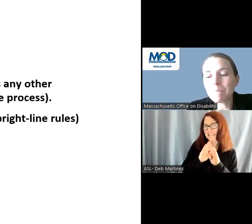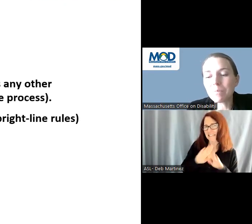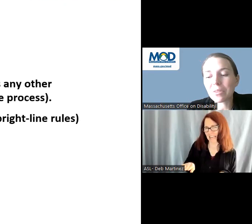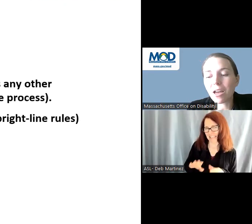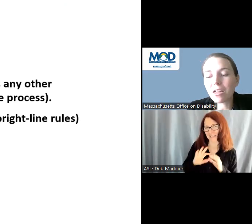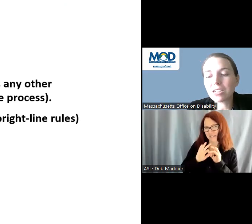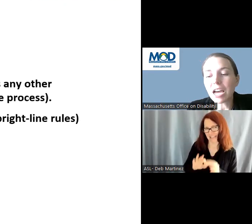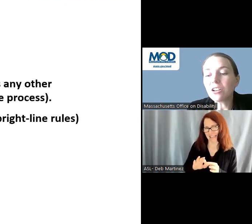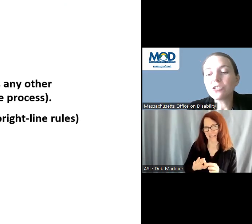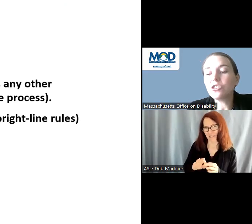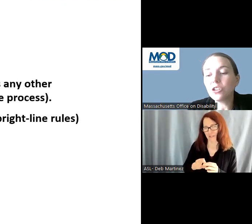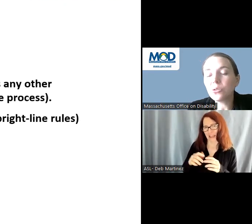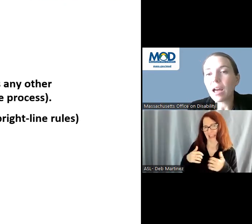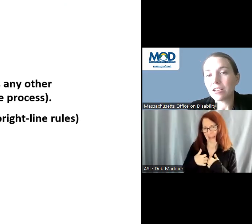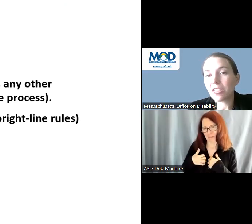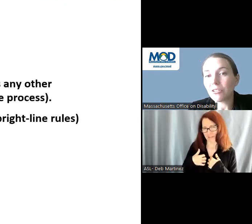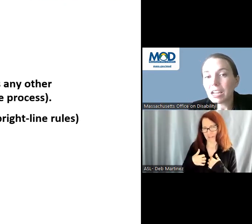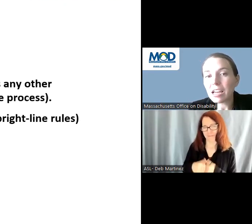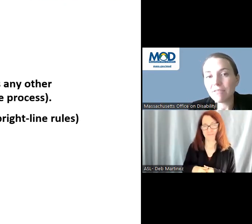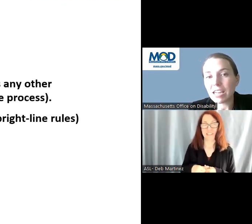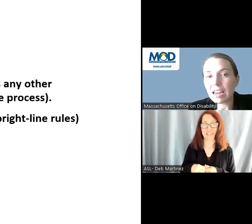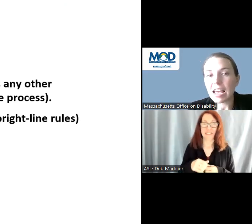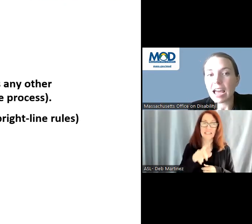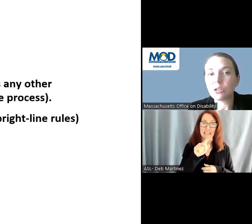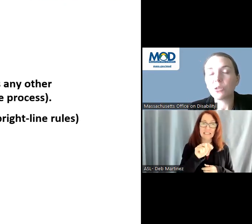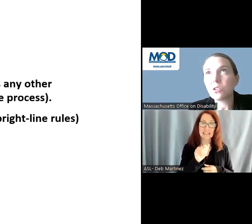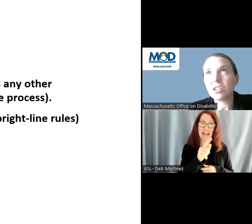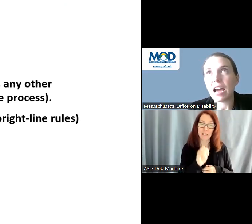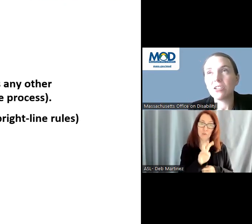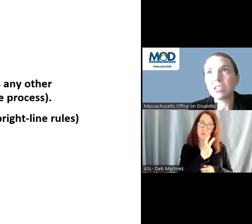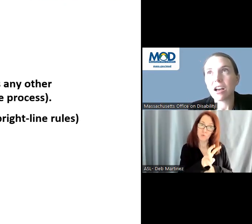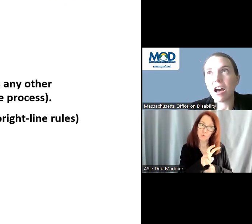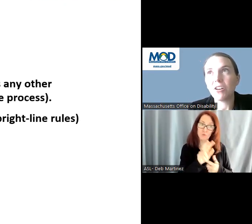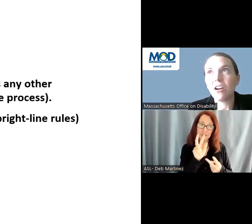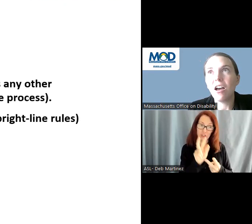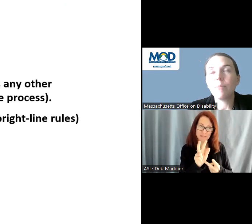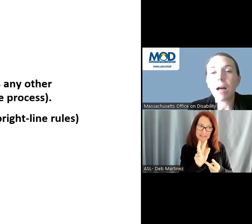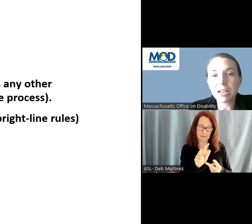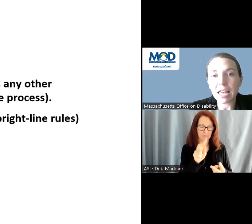titles two and three of the ADA, so those are the titles that cover public